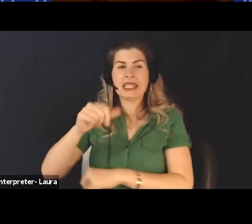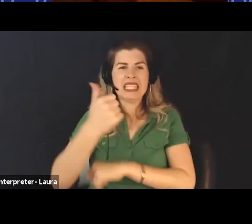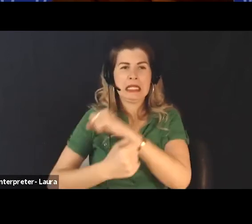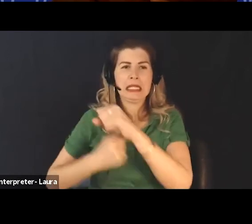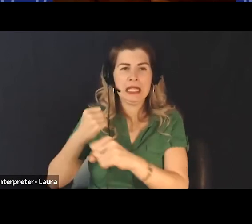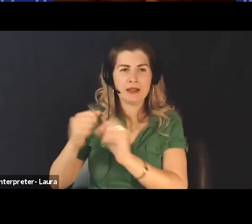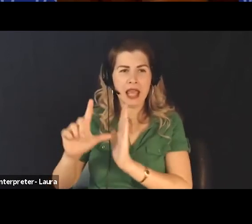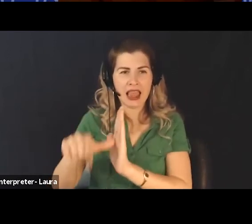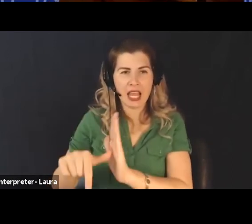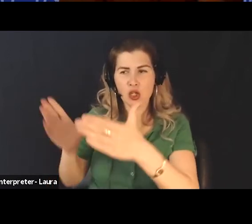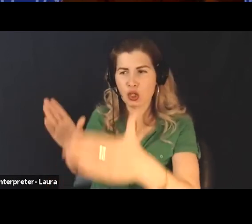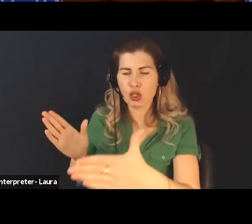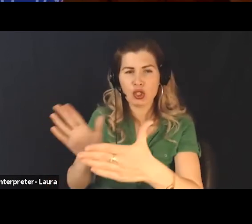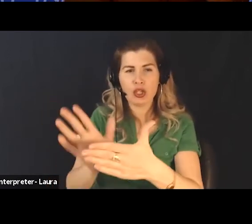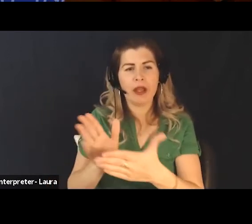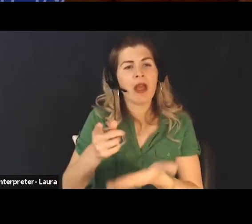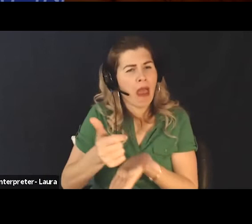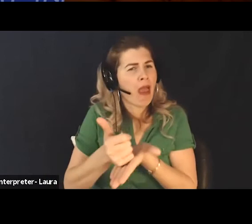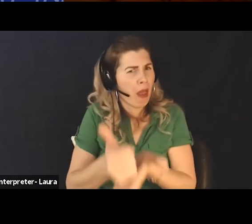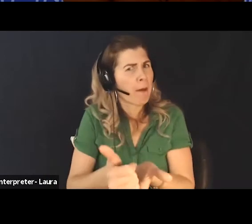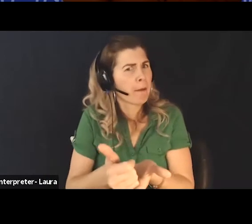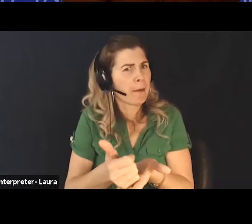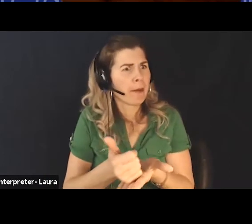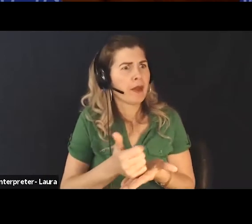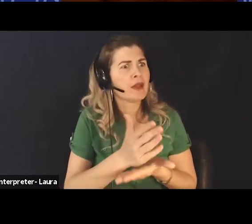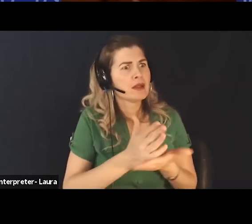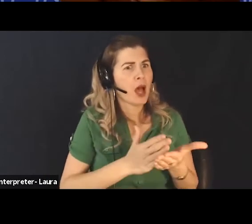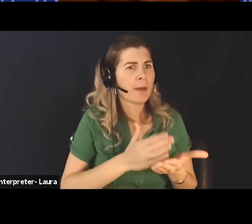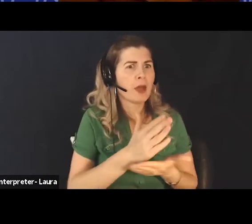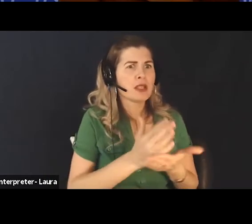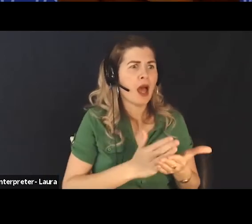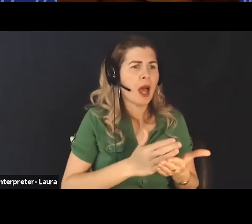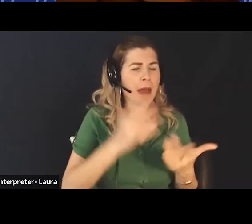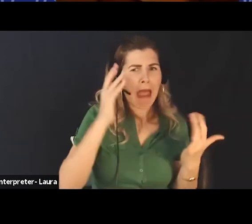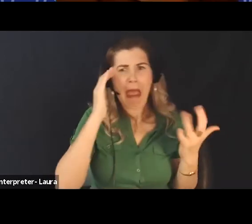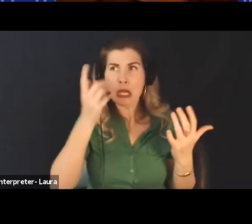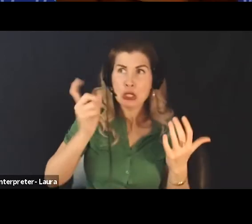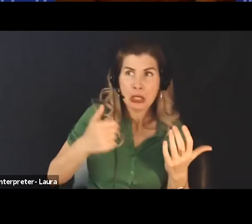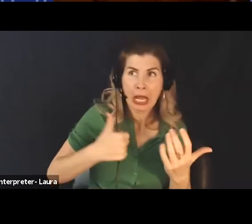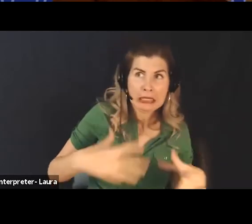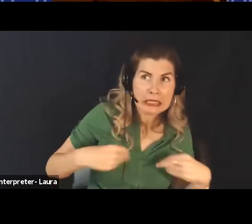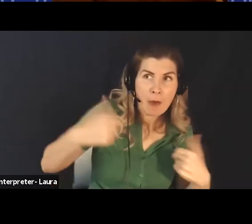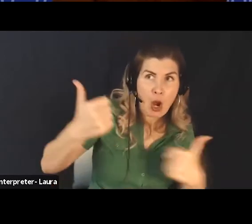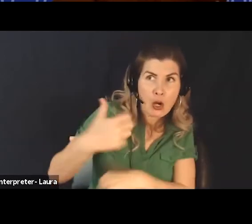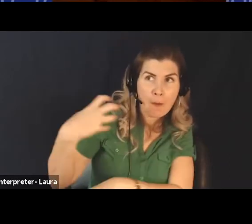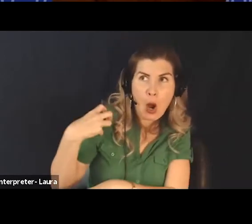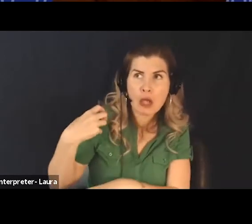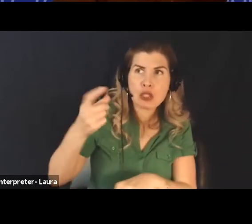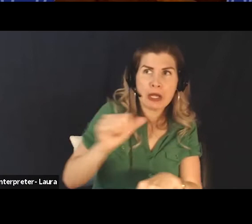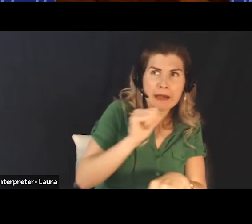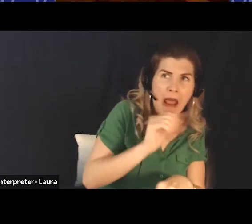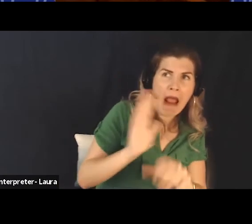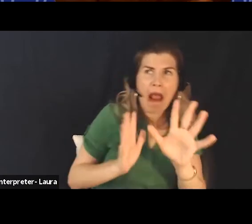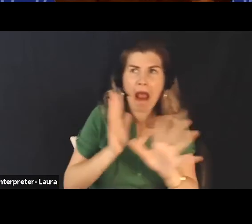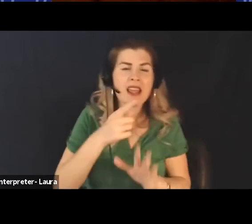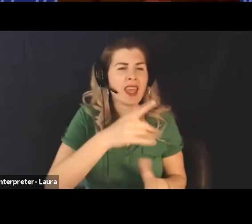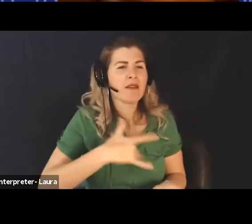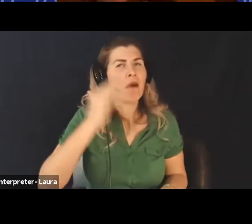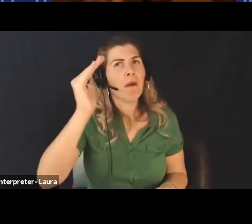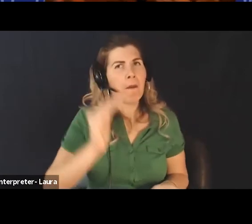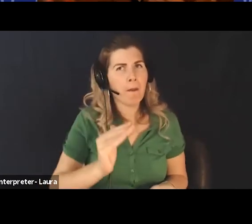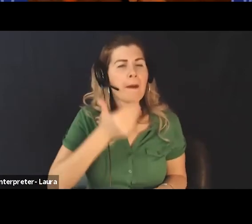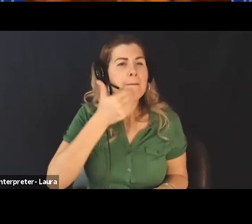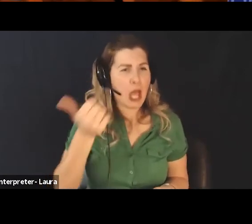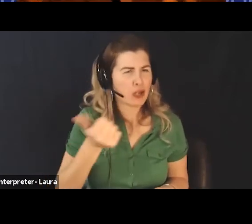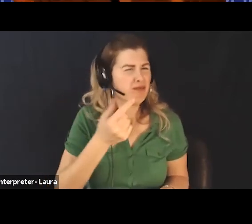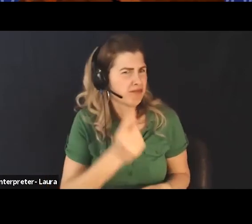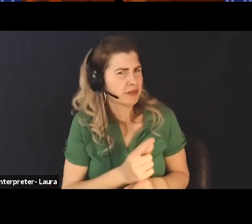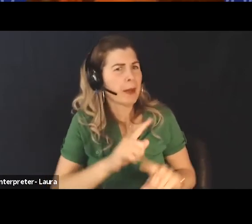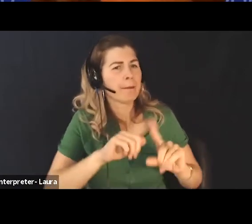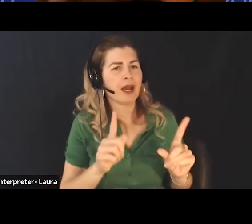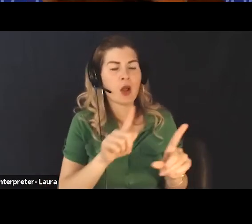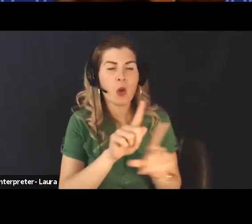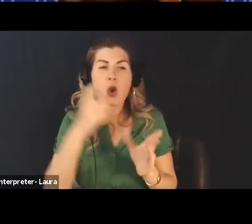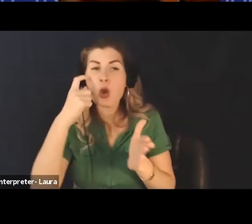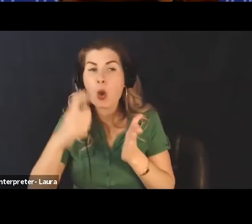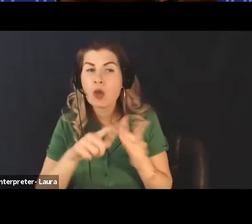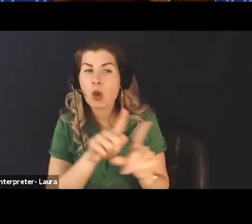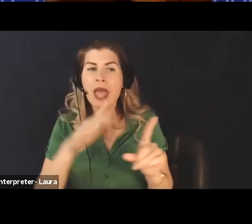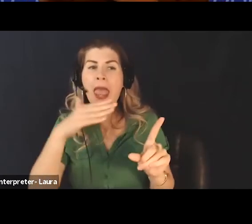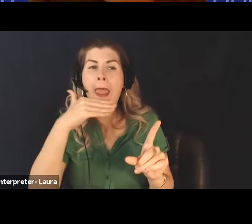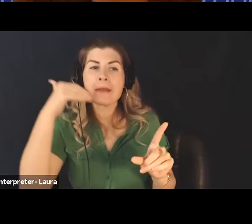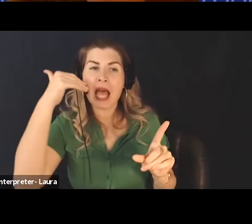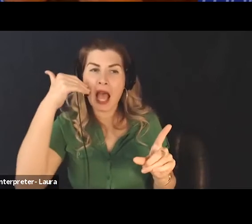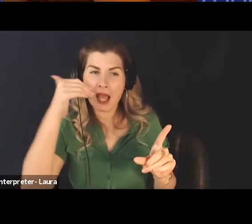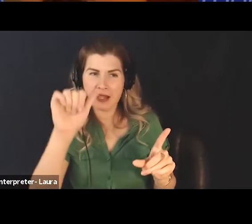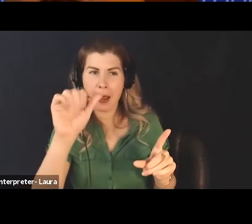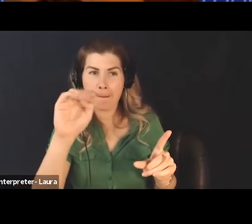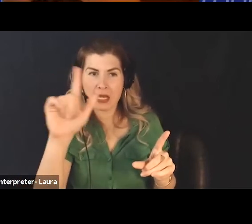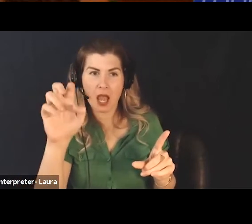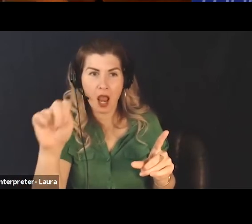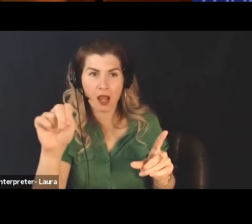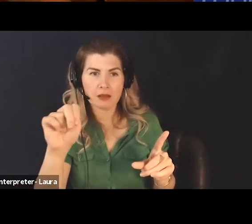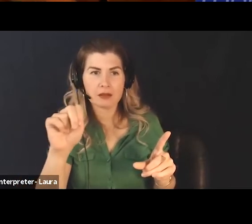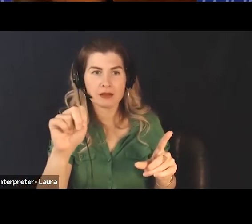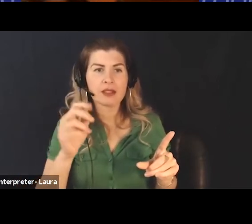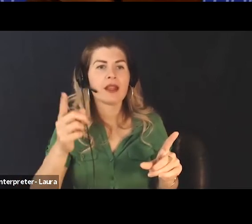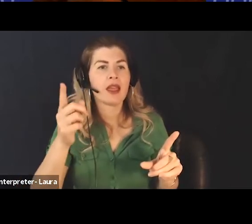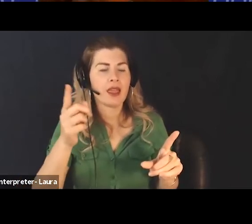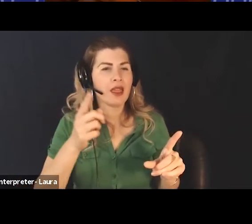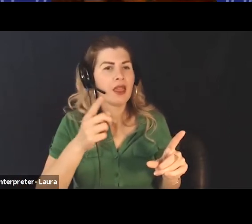You took off to con had been become something that could lay some you from LA some worker anxieties, make them feel like they might avoid the worst of the worst but it also, you know, we had also found out that Amazon actually told workers who would raise